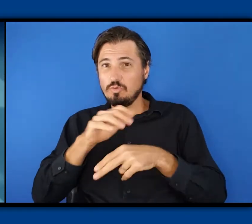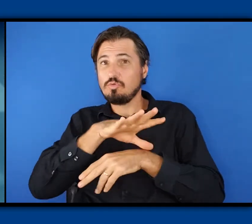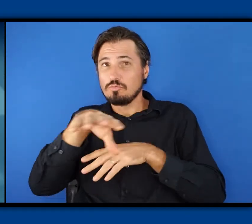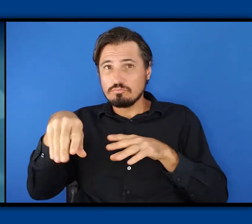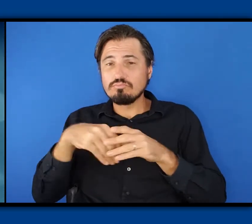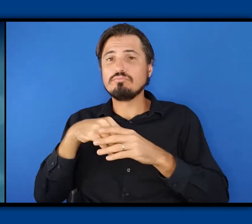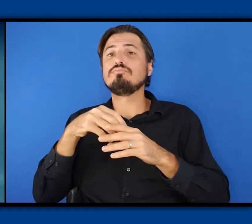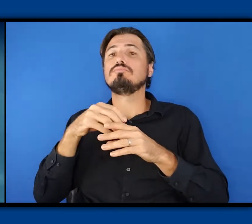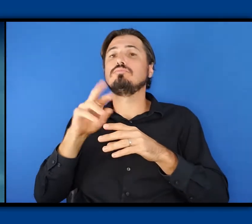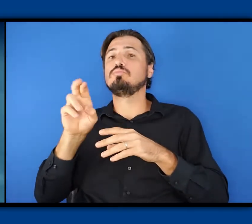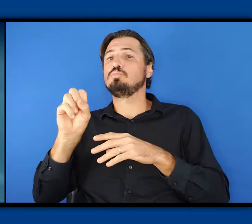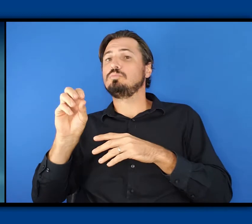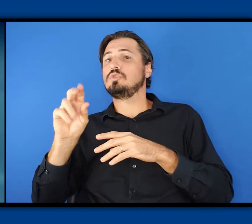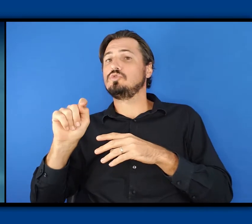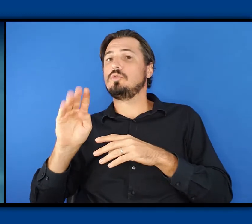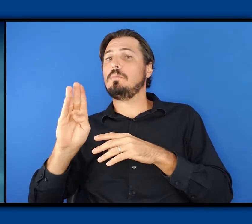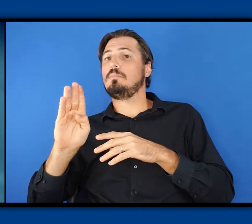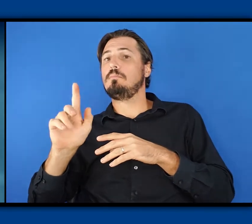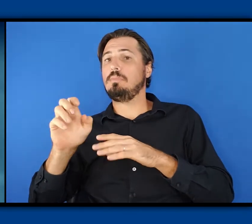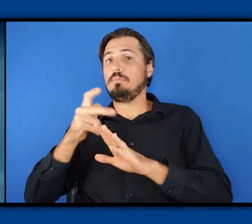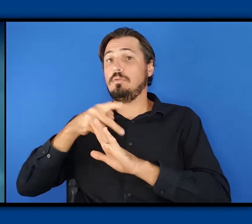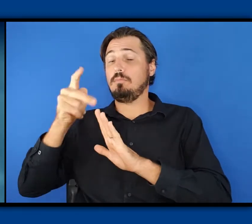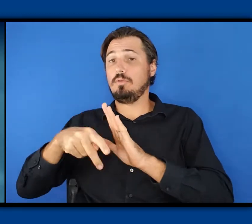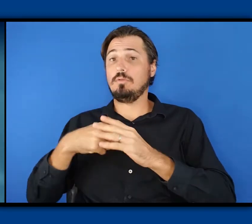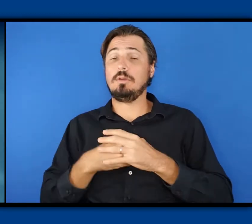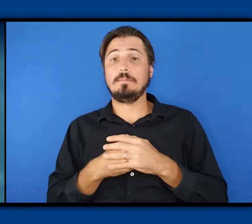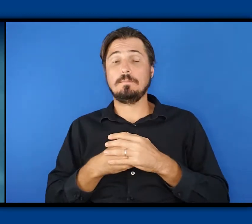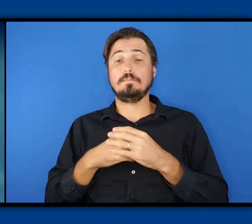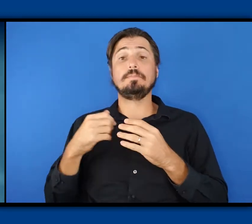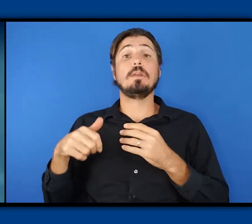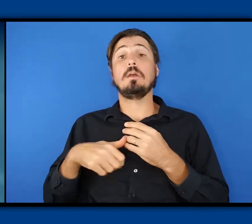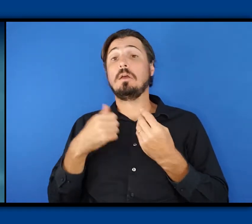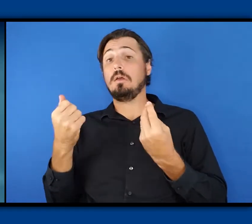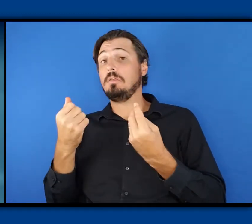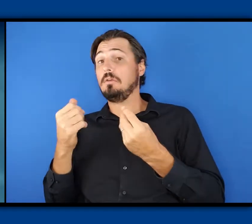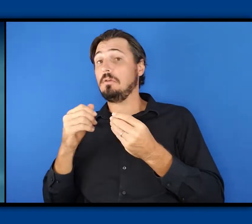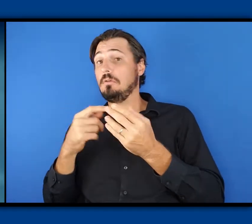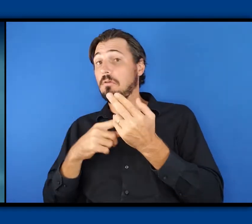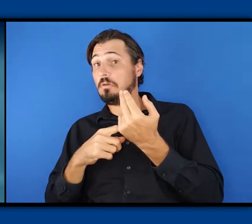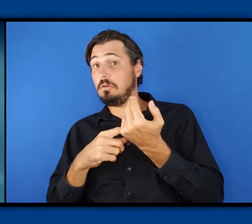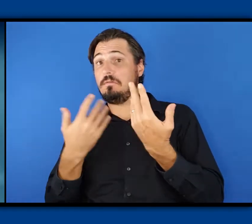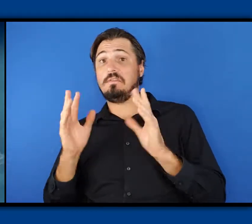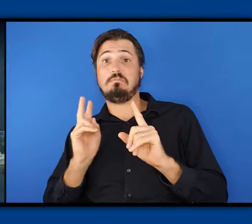Kaua‘i Marriott and the Grand Hyatt. Other properties have applications pending.